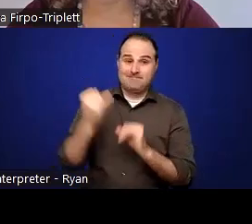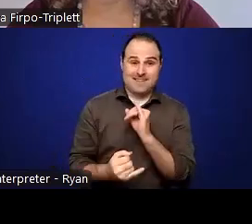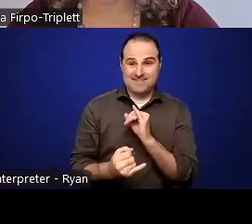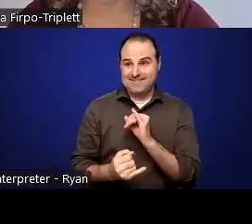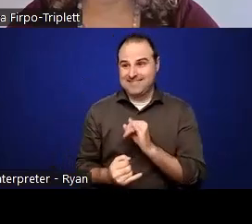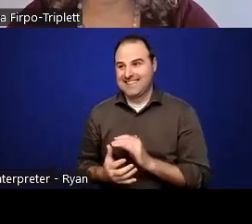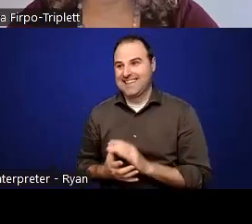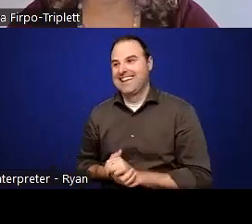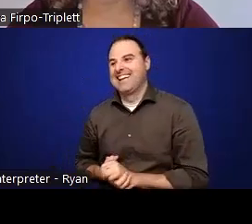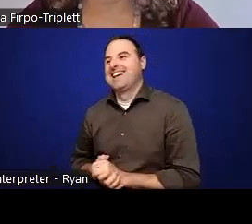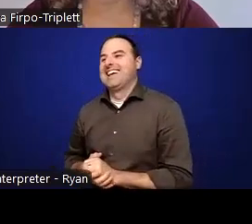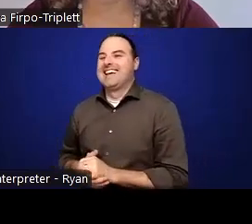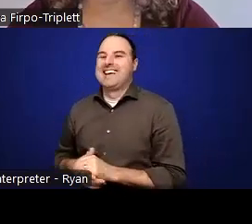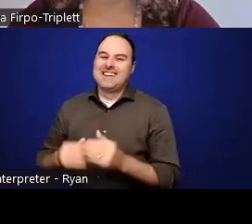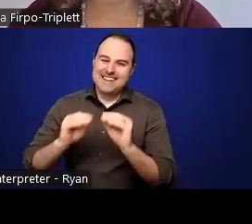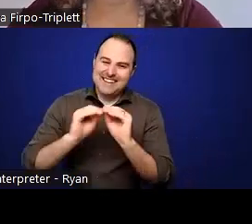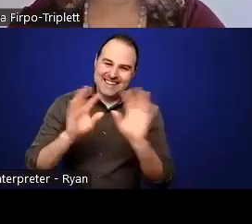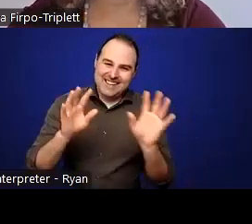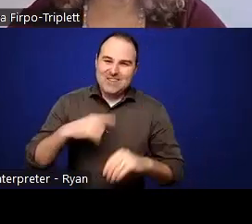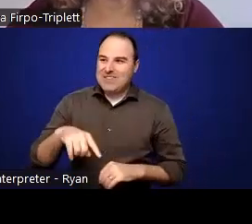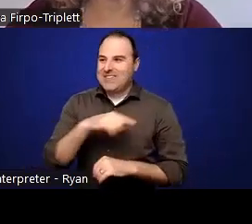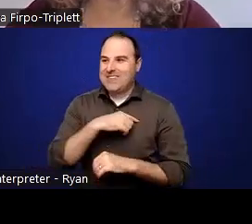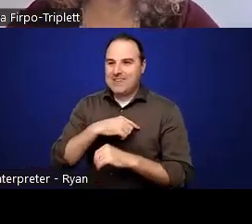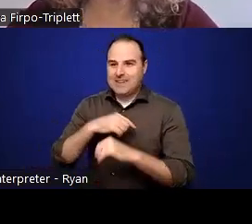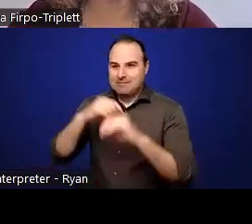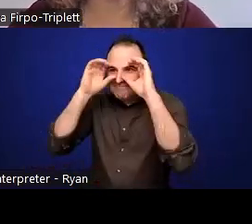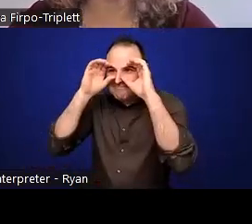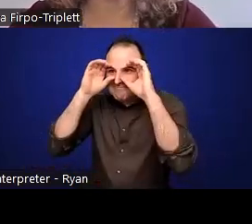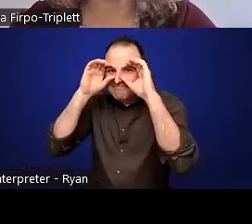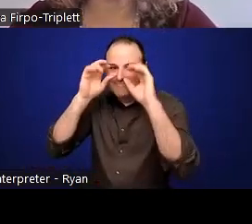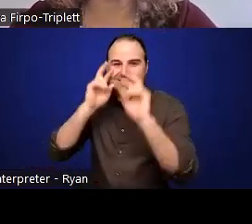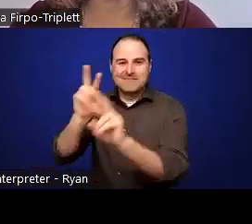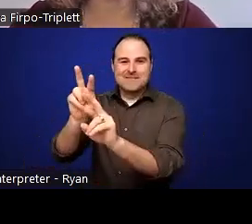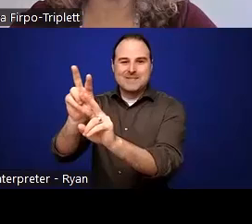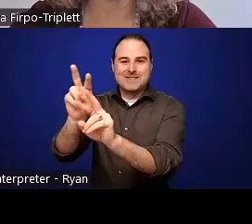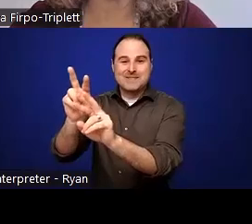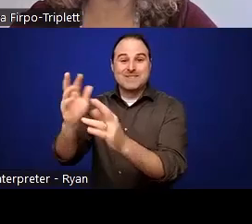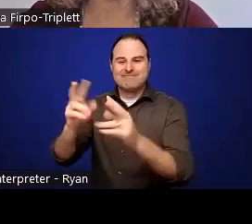looking forward, our biggest priority for us is going to be diving into all of our data.